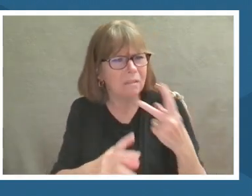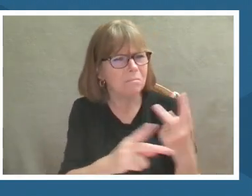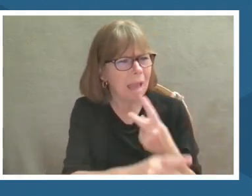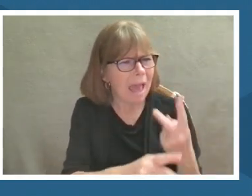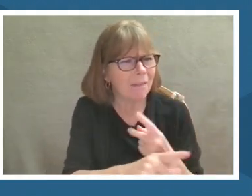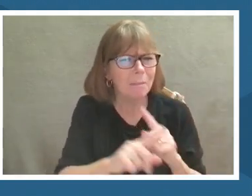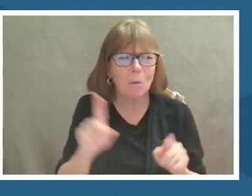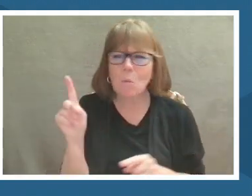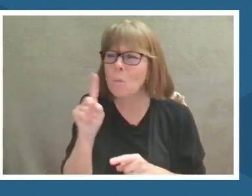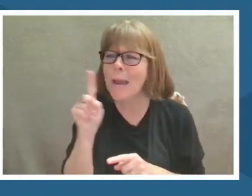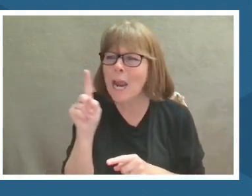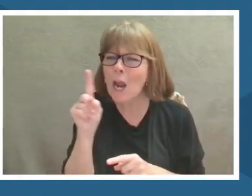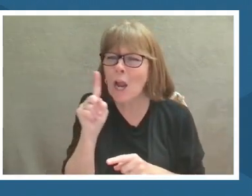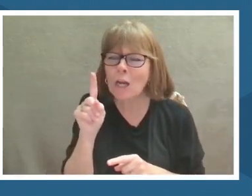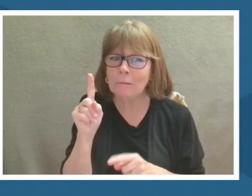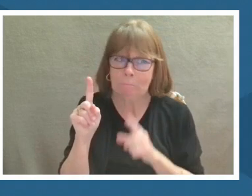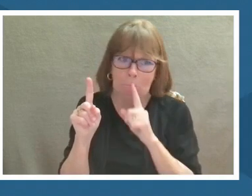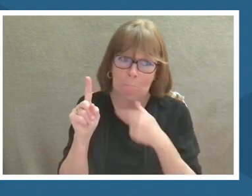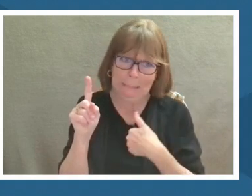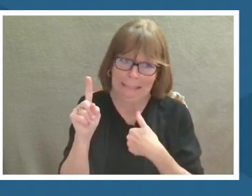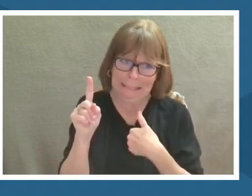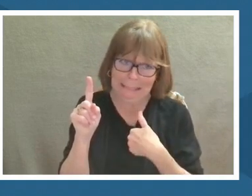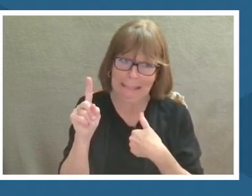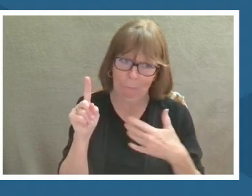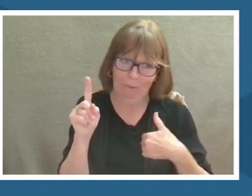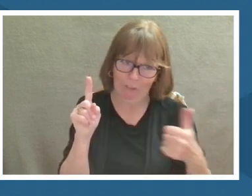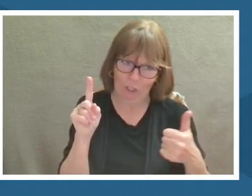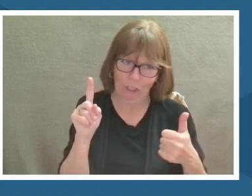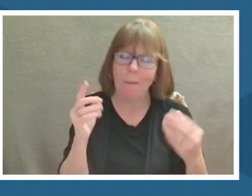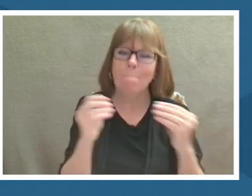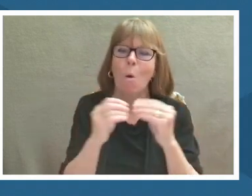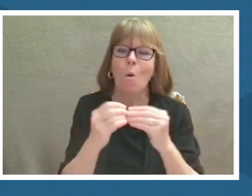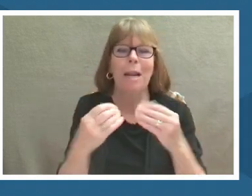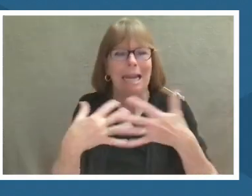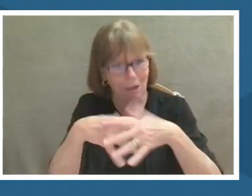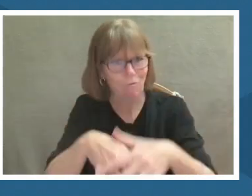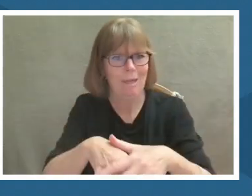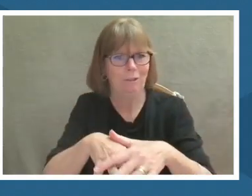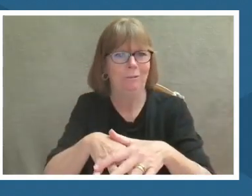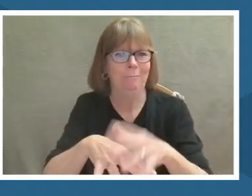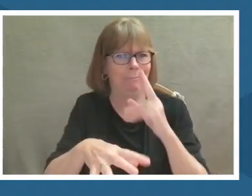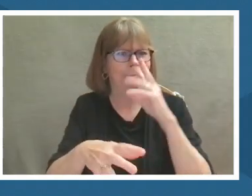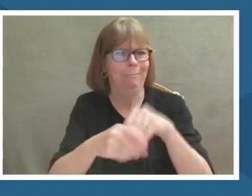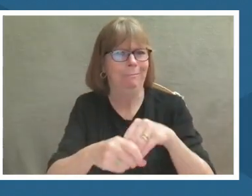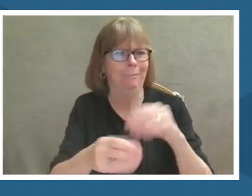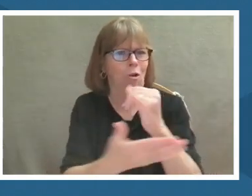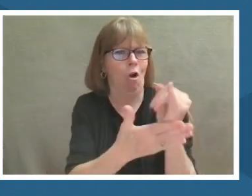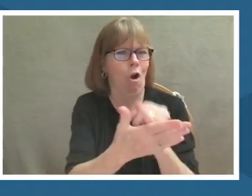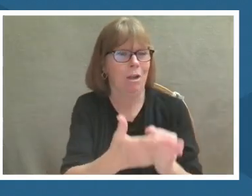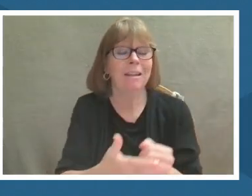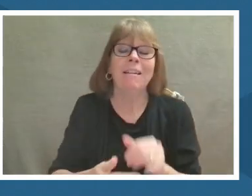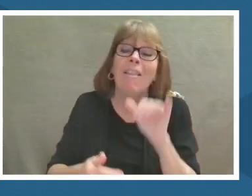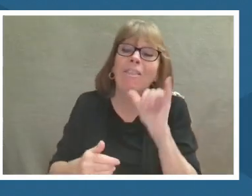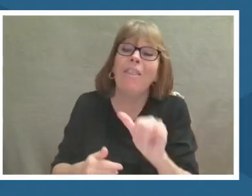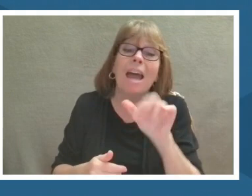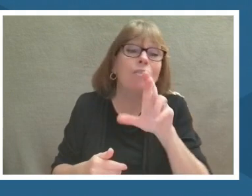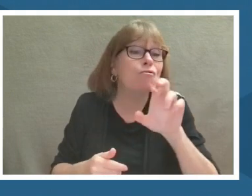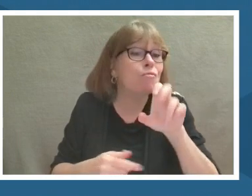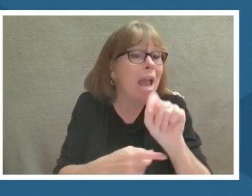prefer more integration um and then that's that's a discretionary grant right so